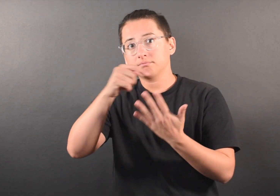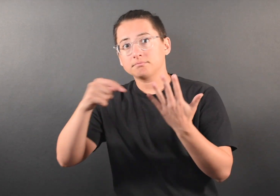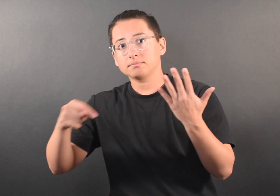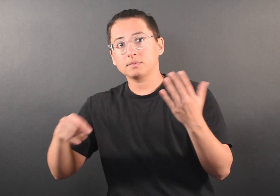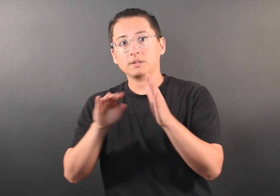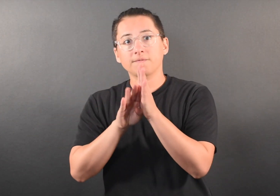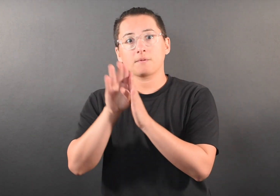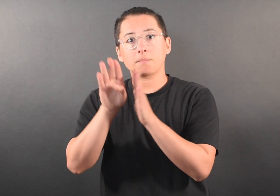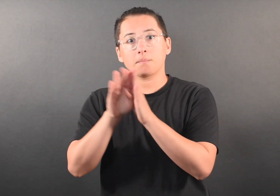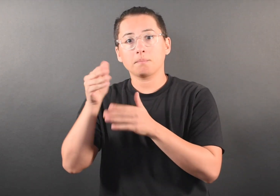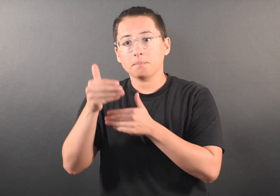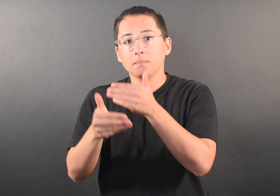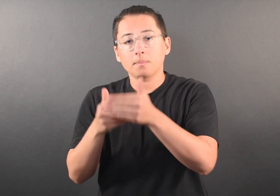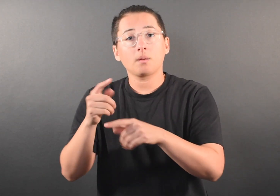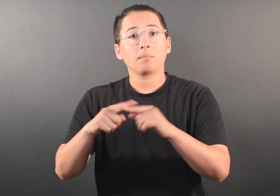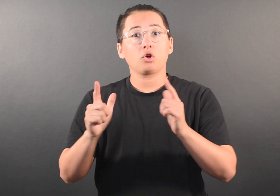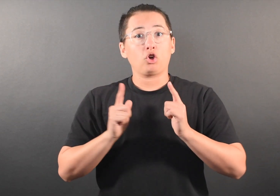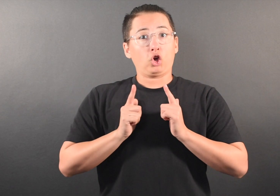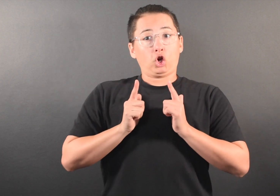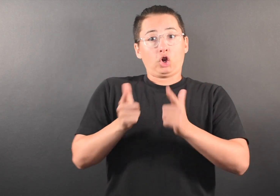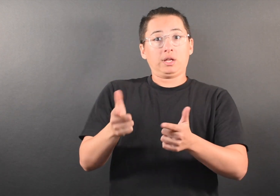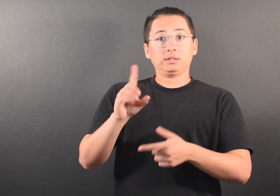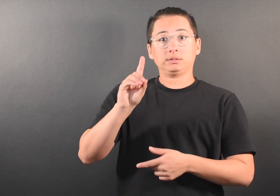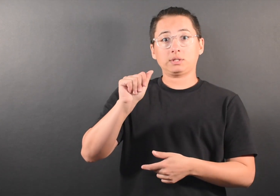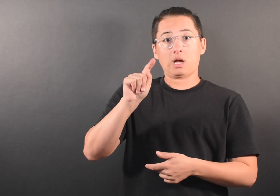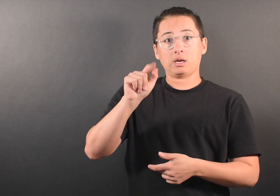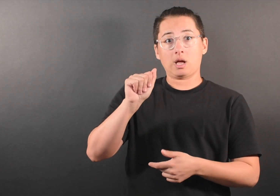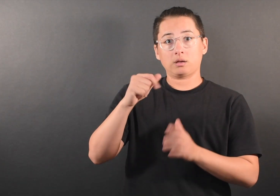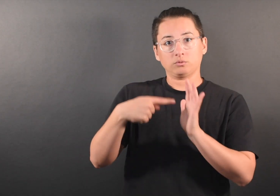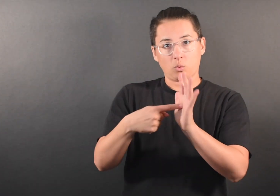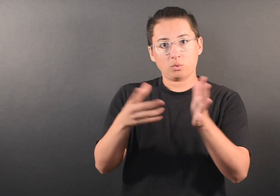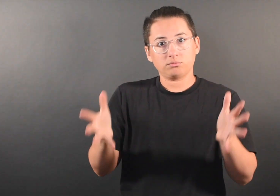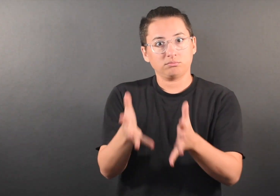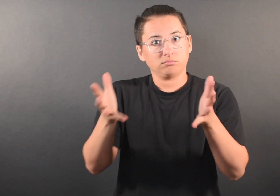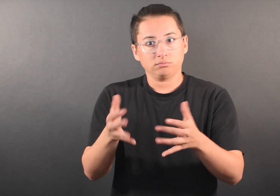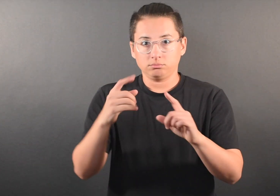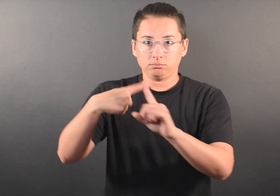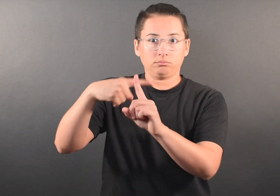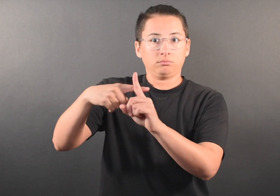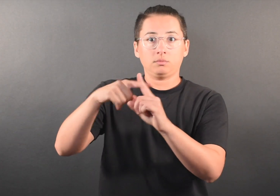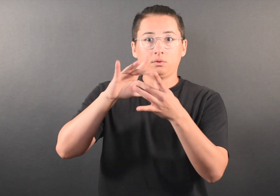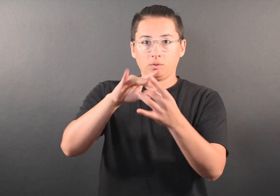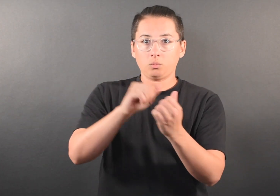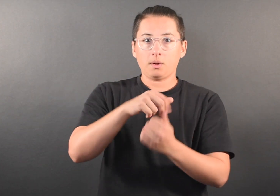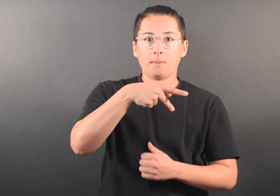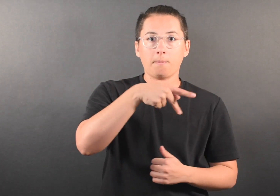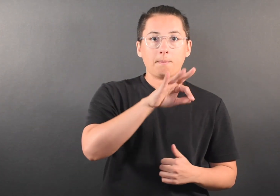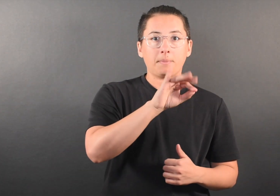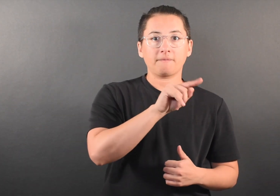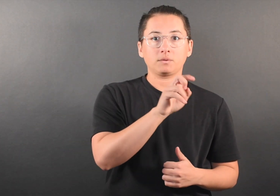early interim data are encouraging for the Pfizer vaccine which likely is to be the